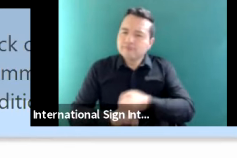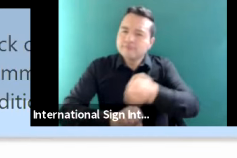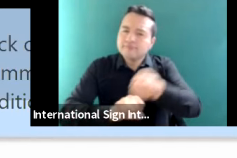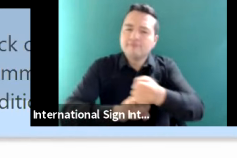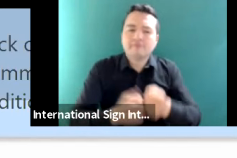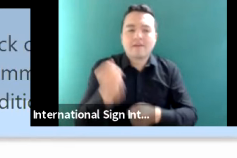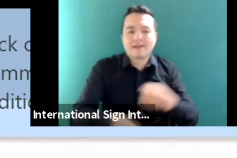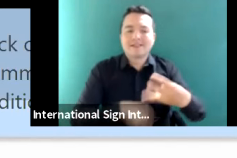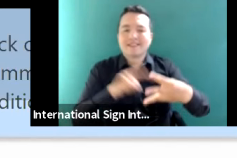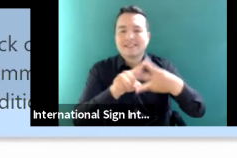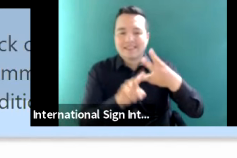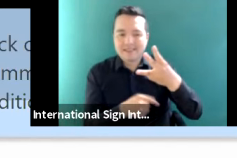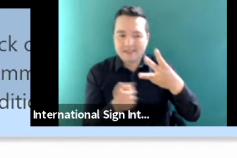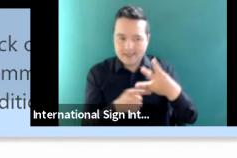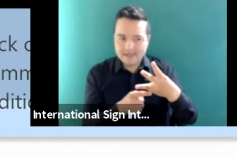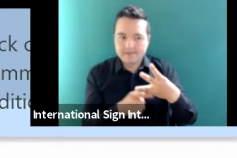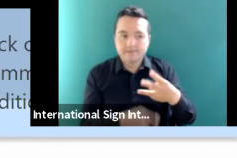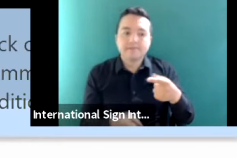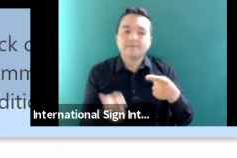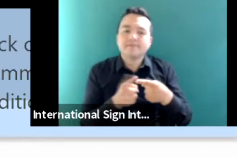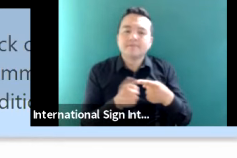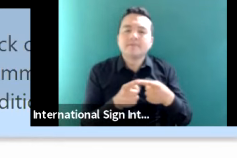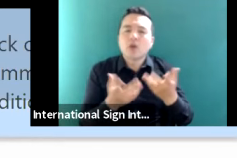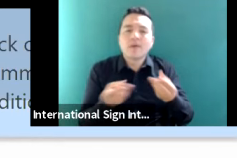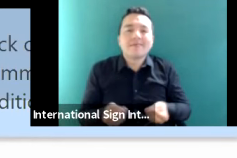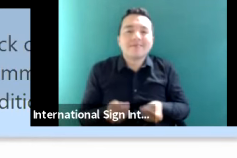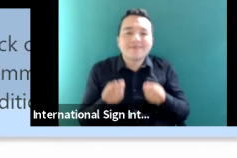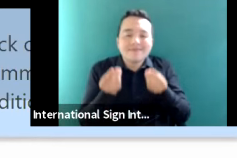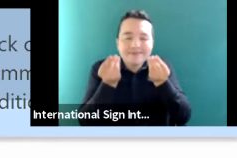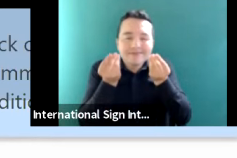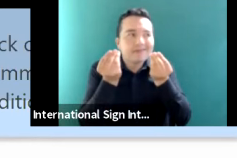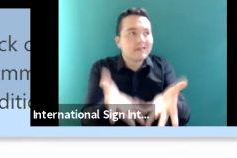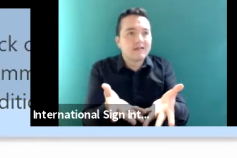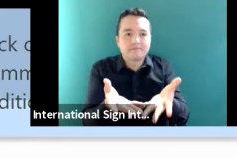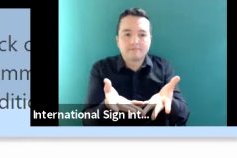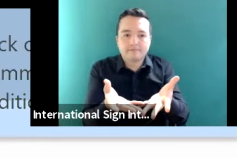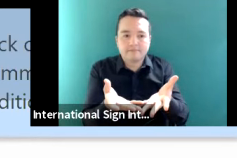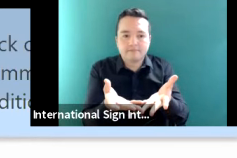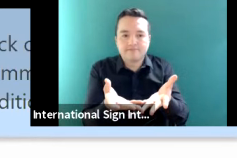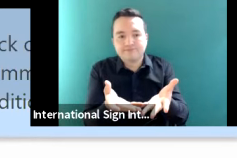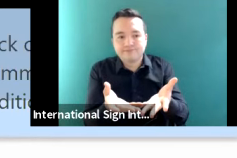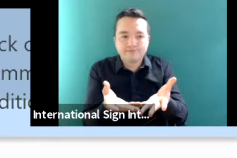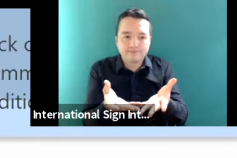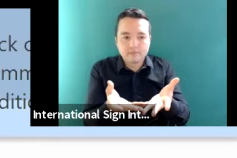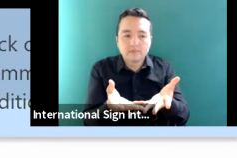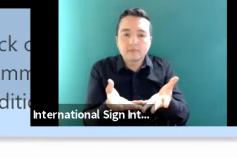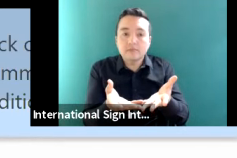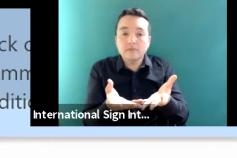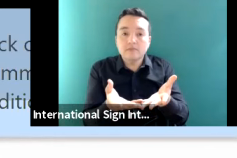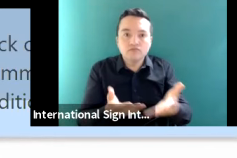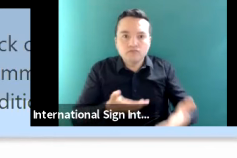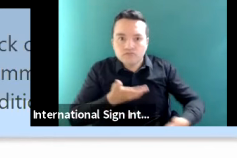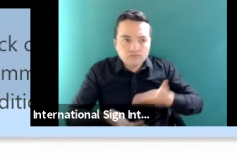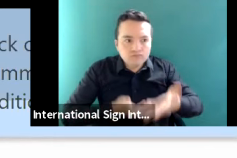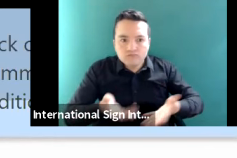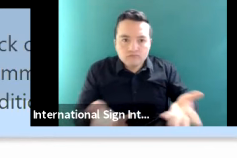How to support the innovators.